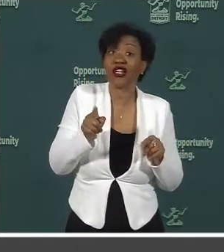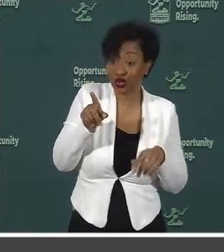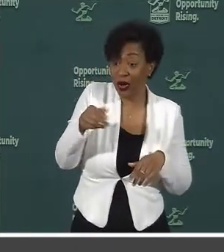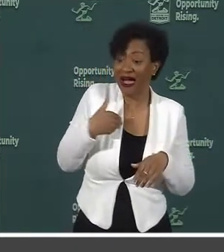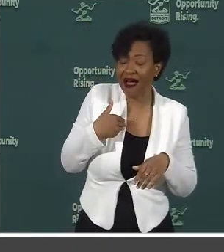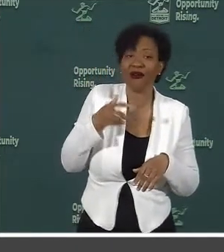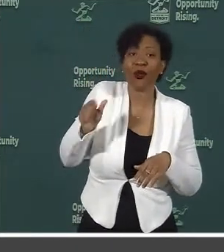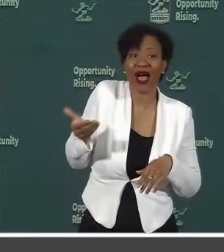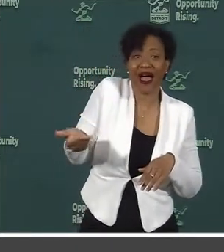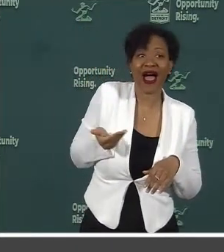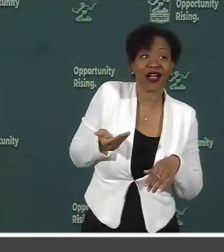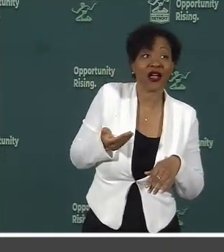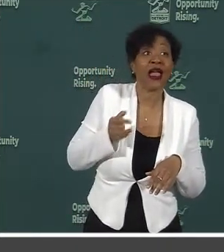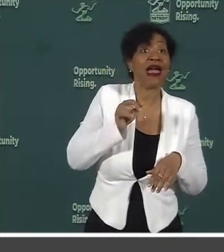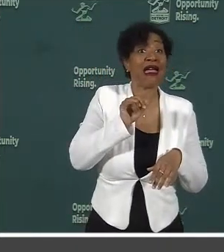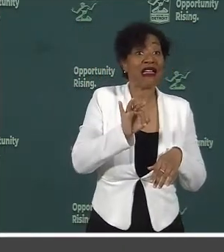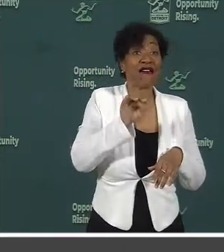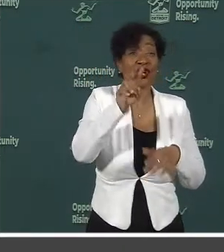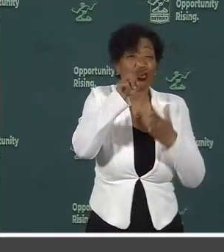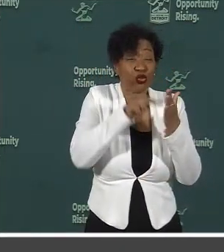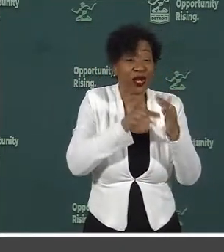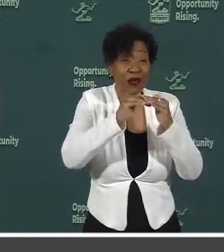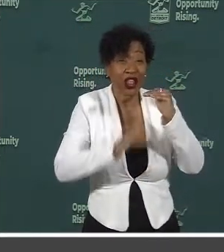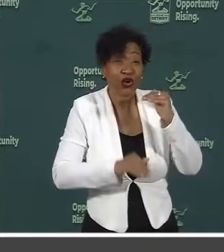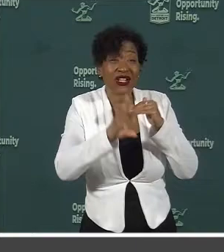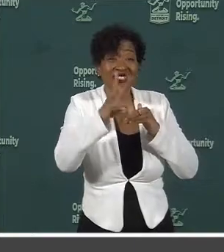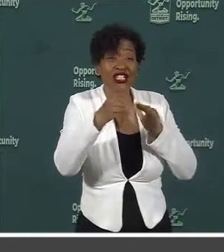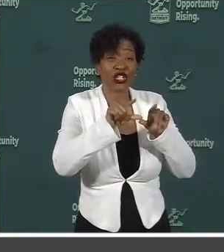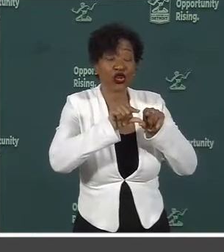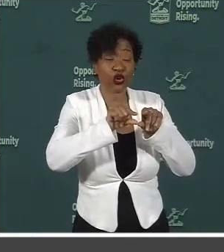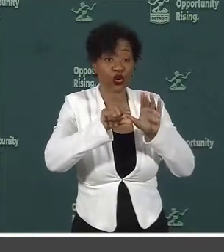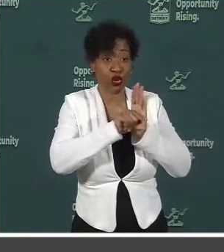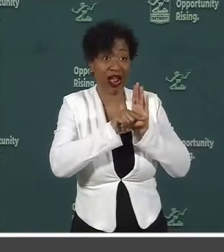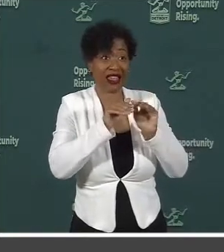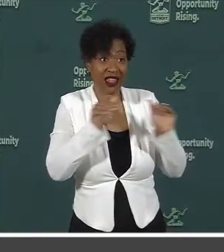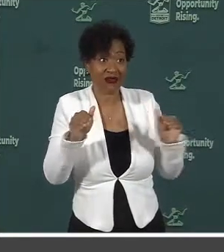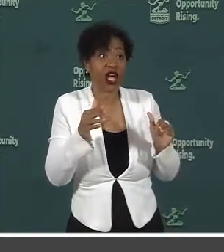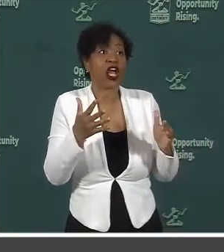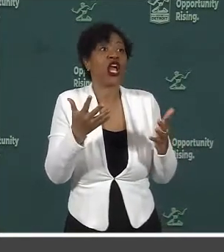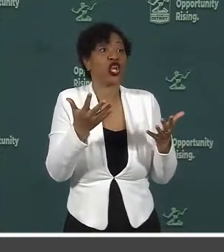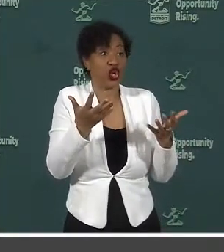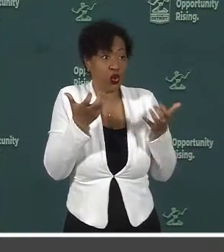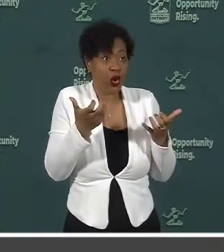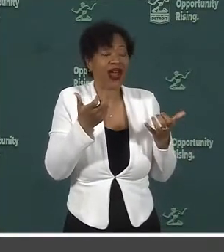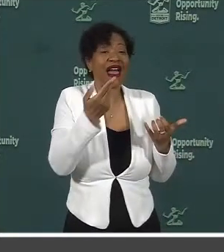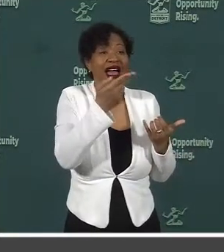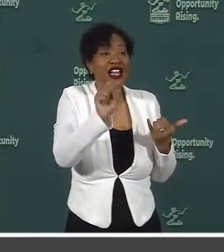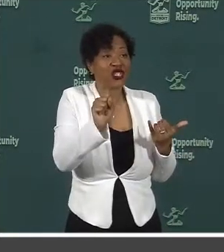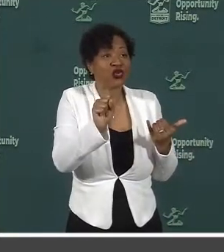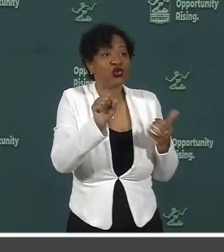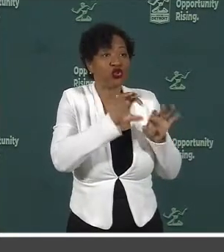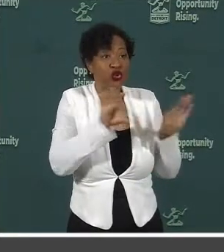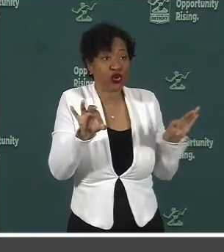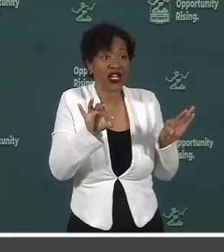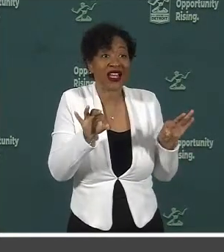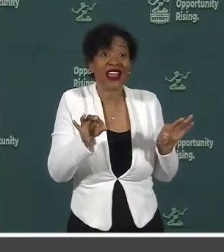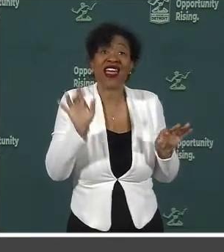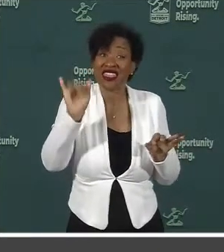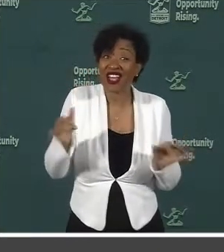CURRENTLY READ BELOW THE SIXTH GRADE LEVEL AND YOU GO ON TO GET A HIGH SCHOOL DEGREE IT'S WORTH THIRTY THOUSAND DOLLARS A YEAR TO YOU IN EARNINGS THE